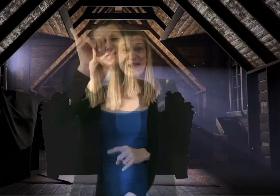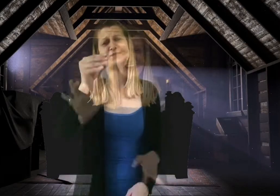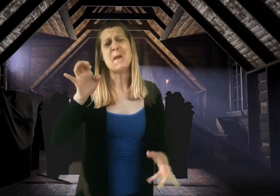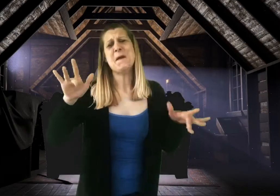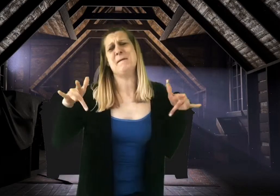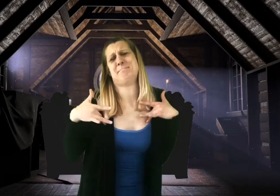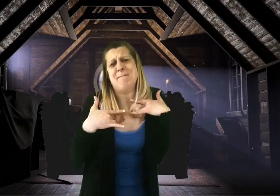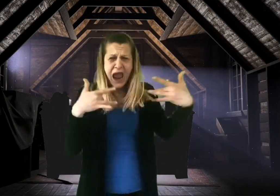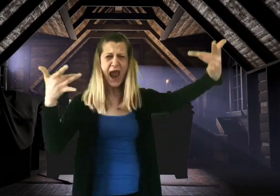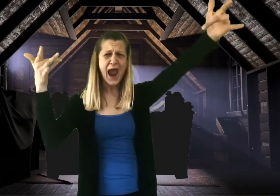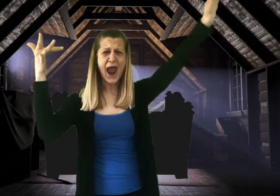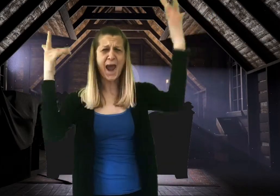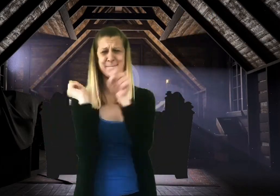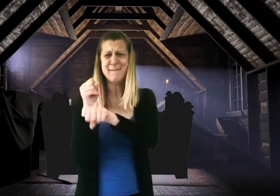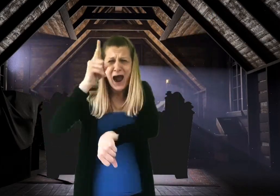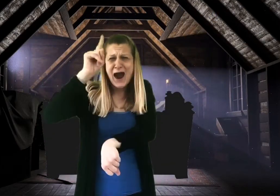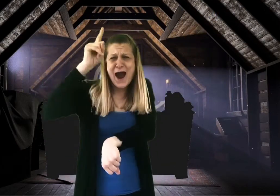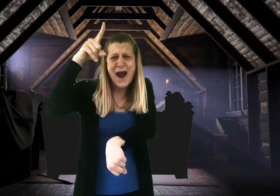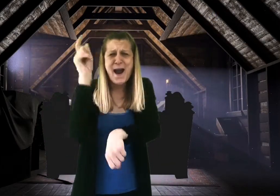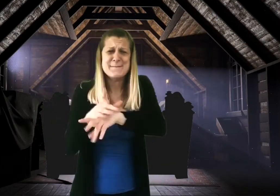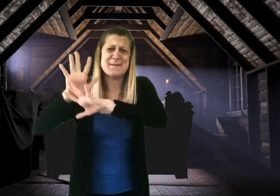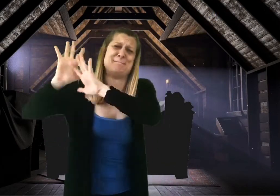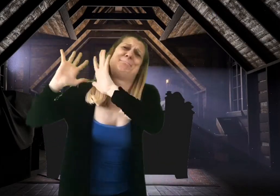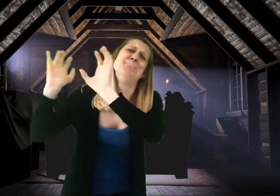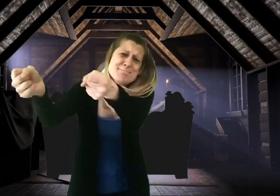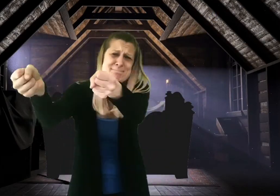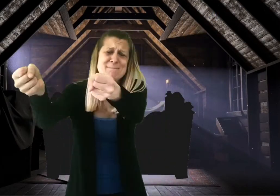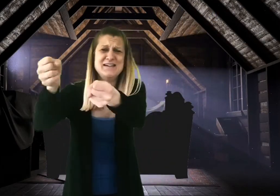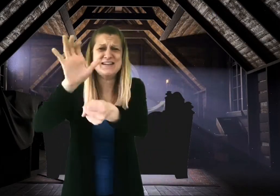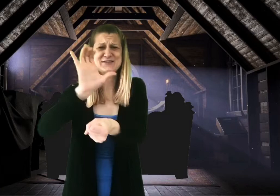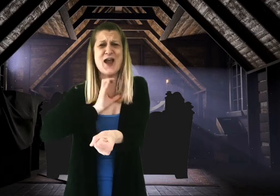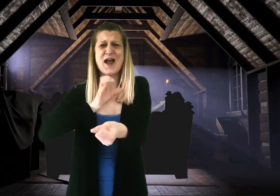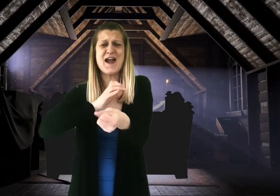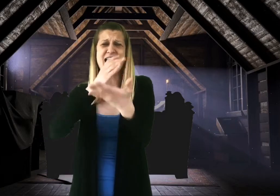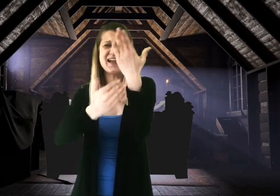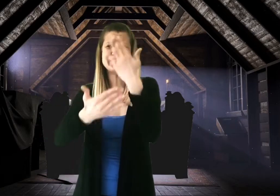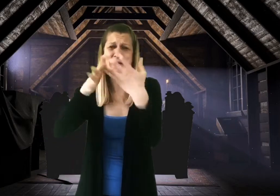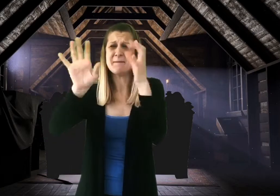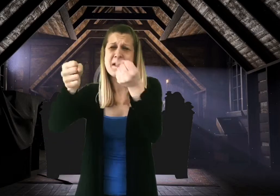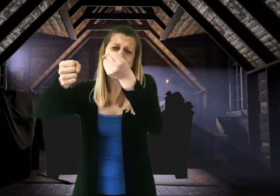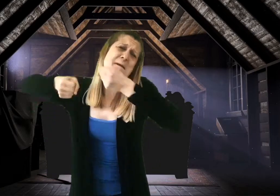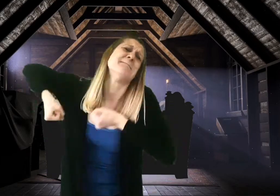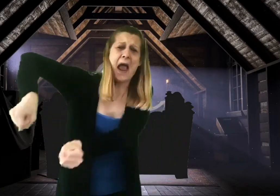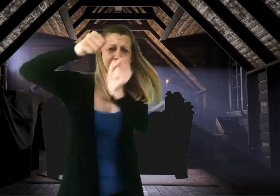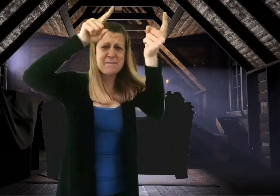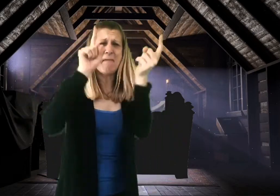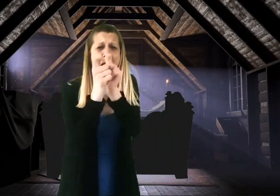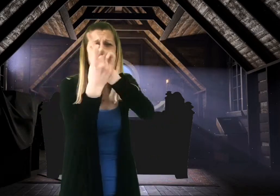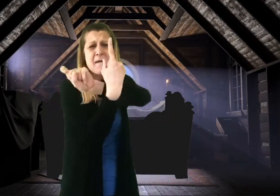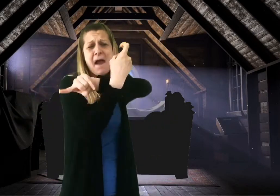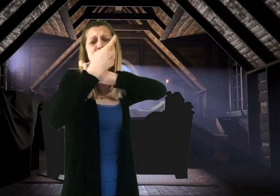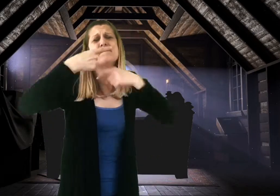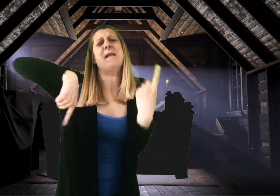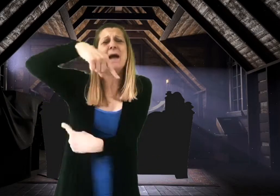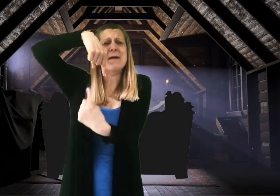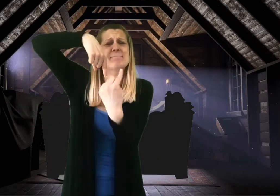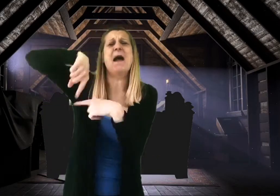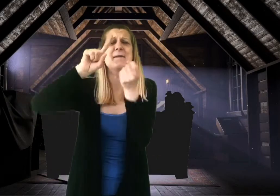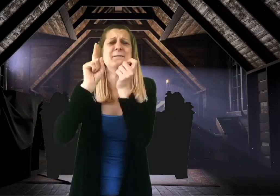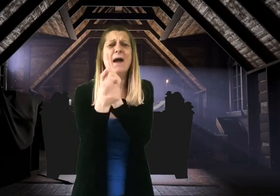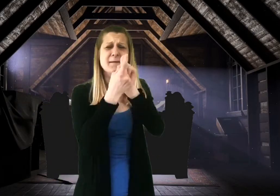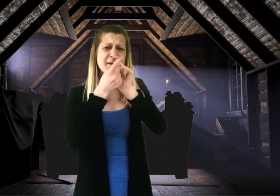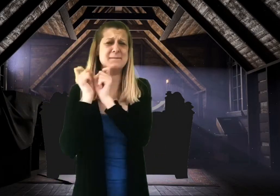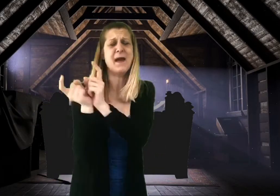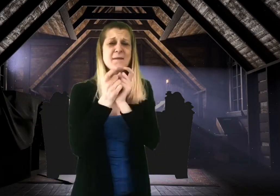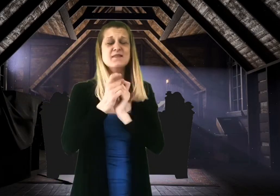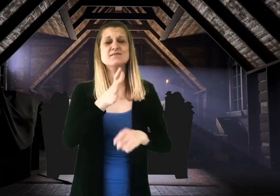"Yippeeeeee!" shouted Grandpa Joe, seizing Charlie by the hands and dancing around the room.